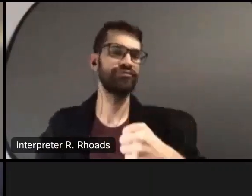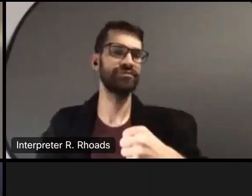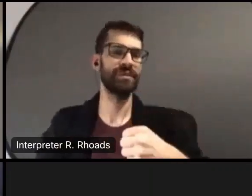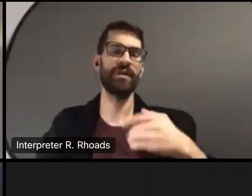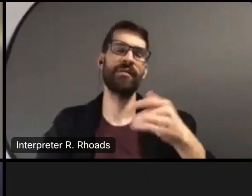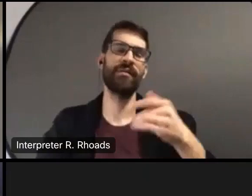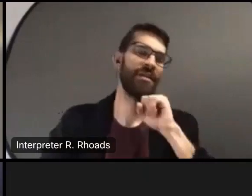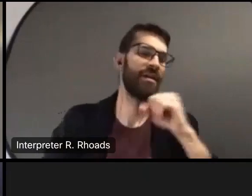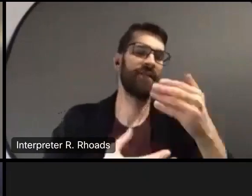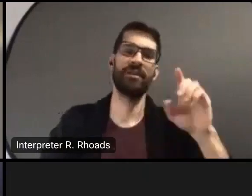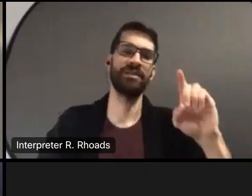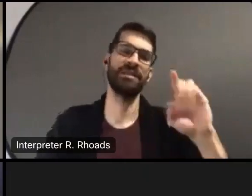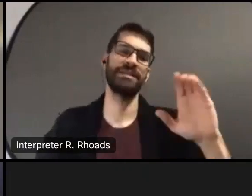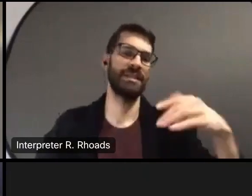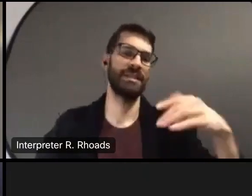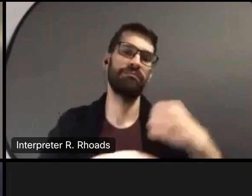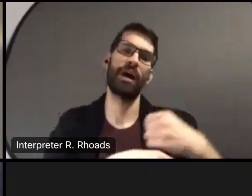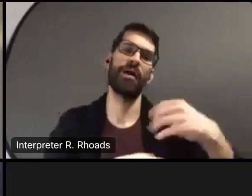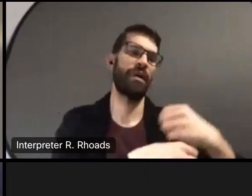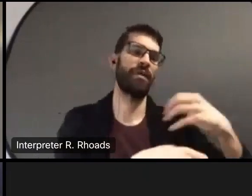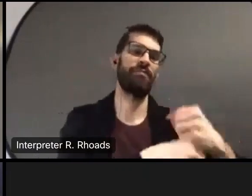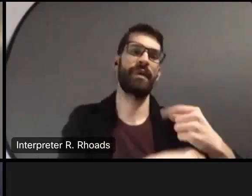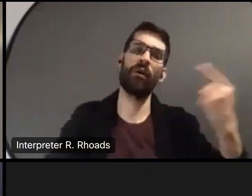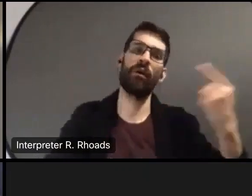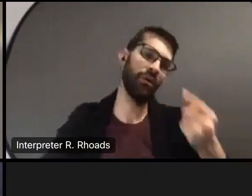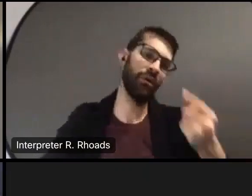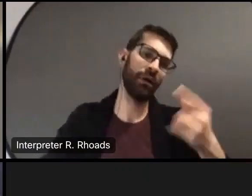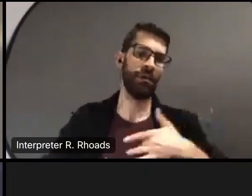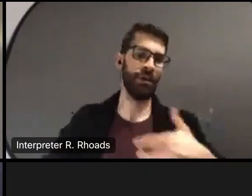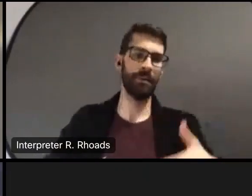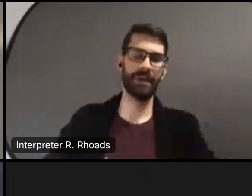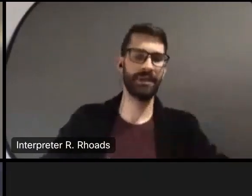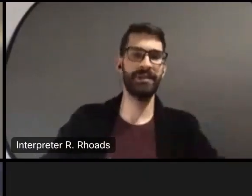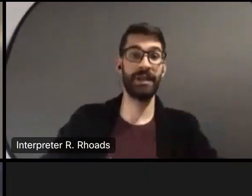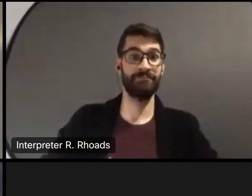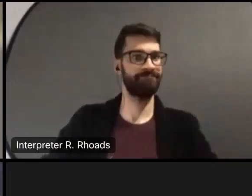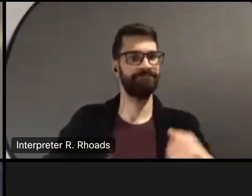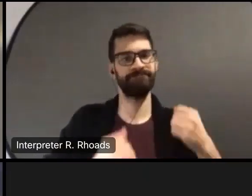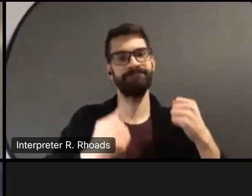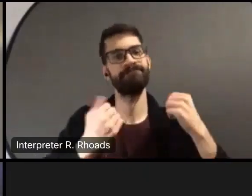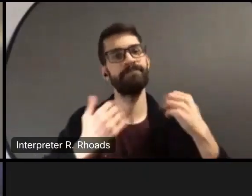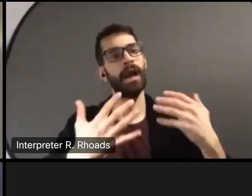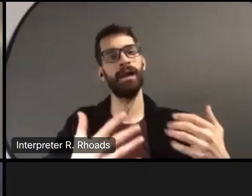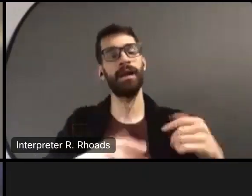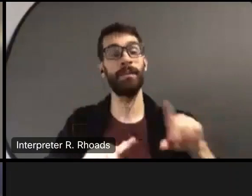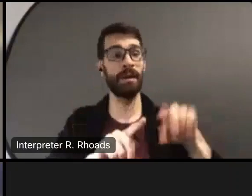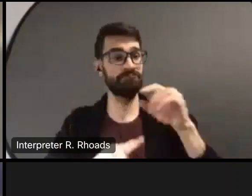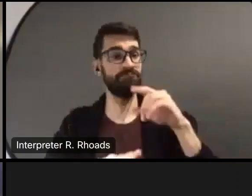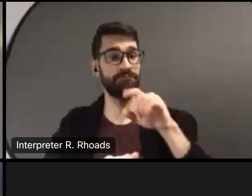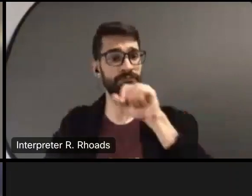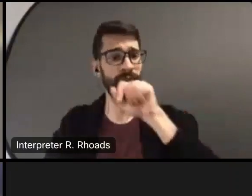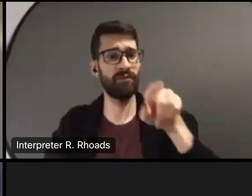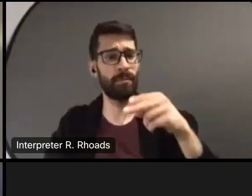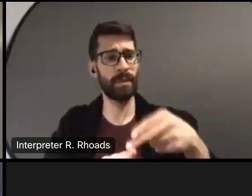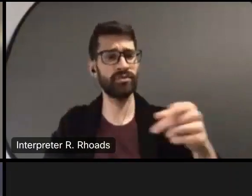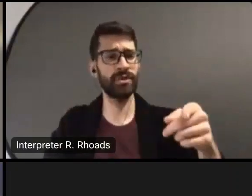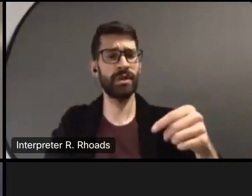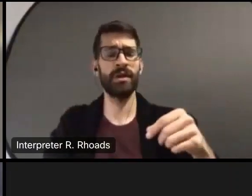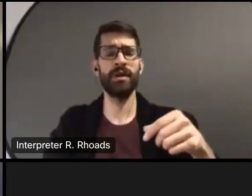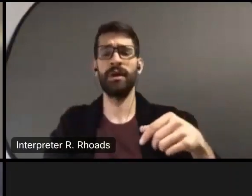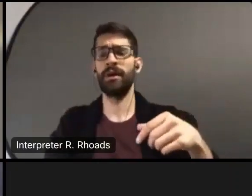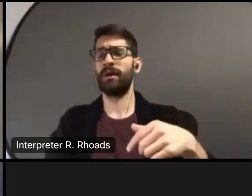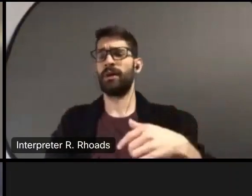from them. But along those lines, and I'm glad you brought it up, because ... it leads me to